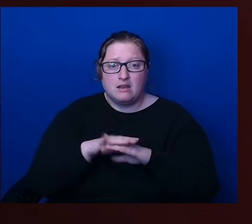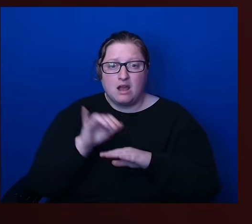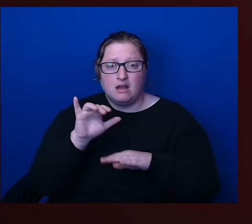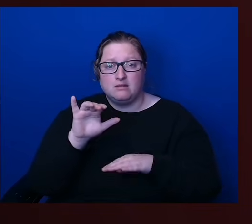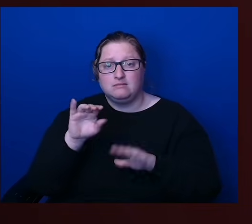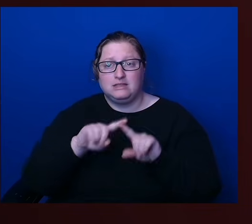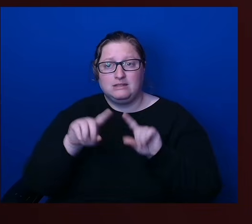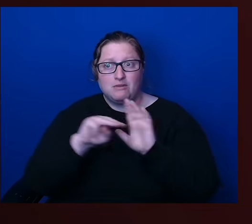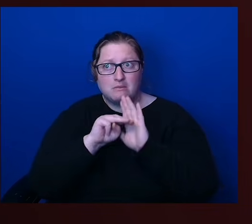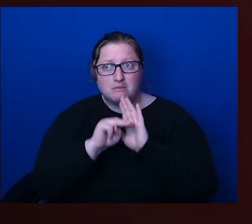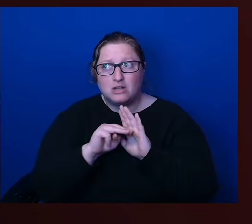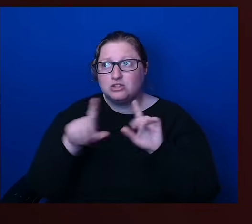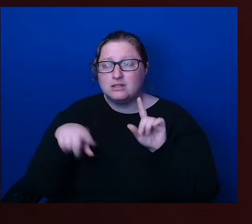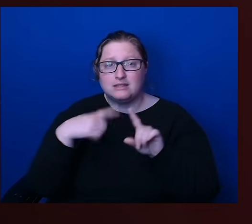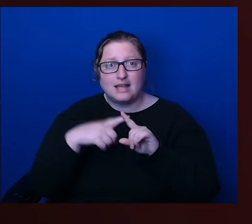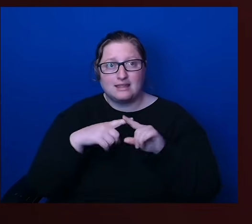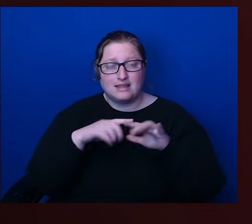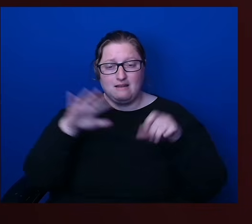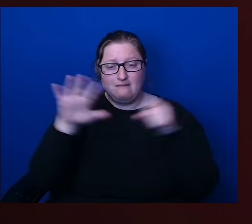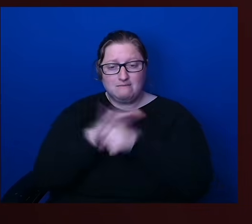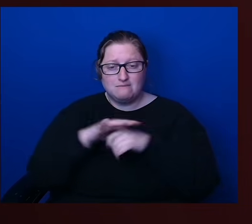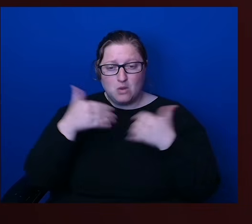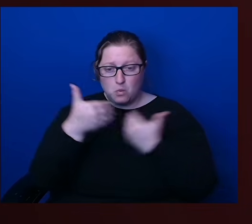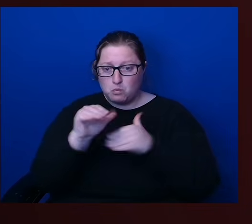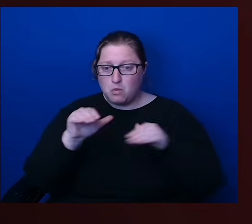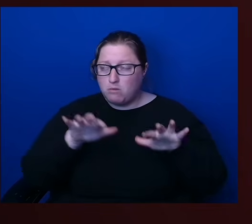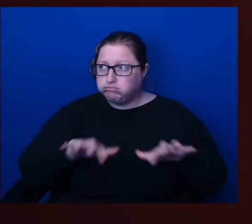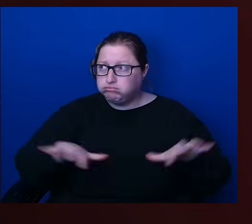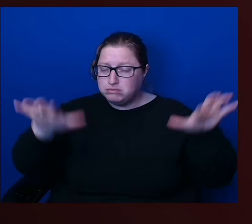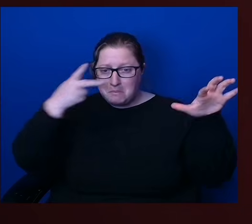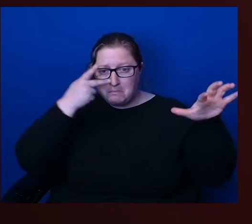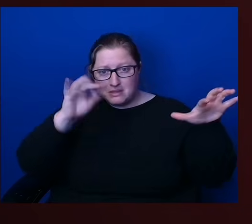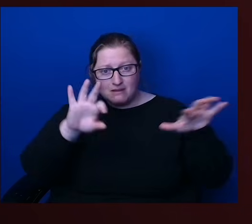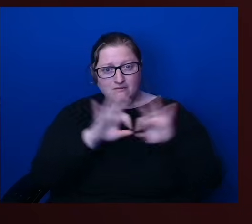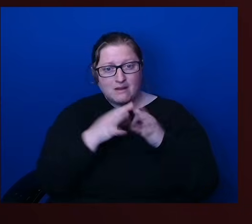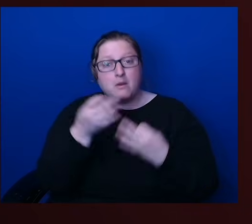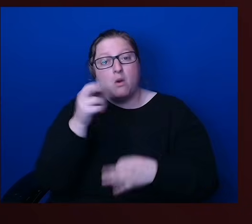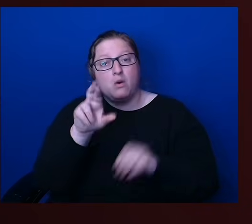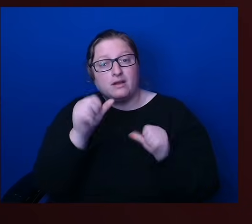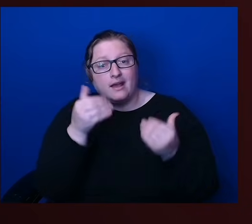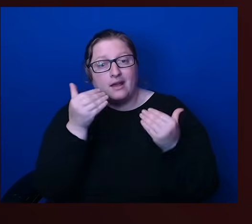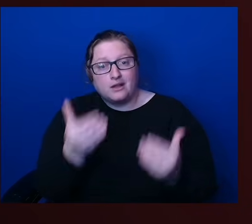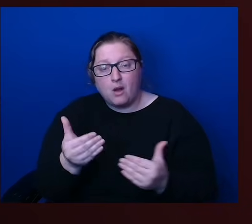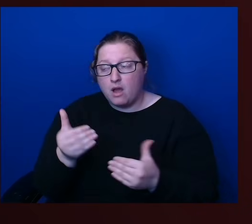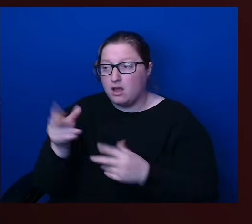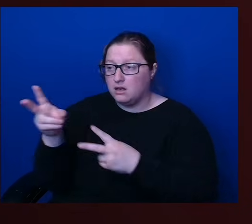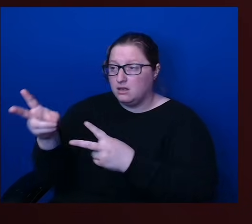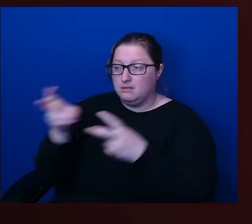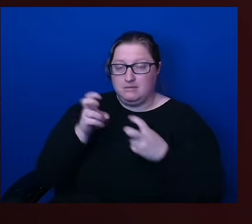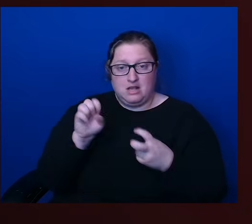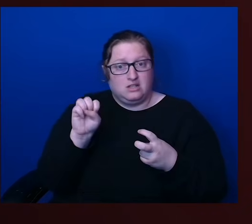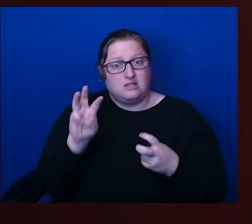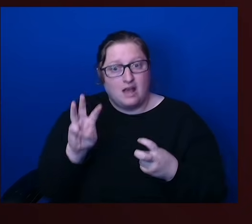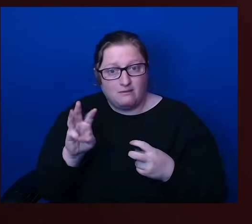piss off your family, or you could use a piece of software and do it all for free and try it all out yourself. So, in my case, I would have Windows Wavetable